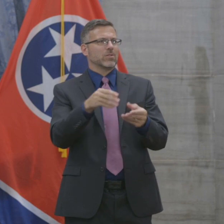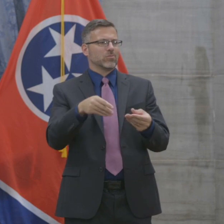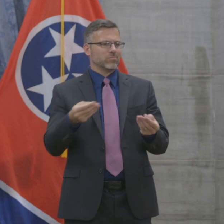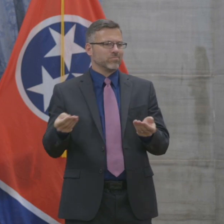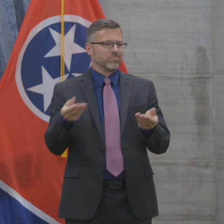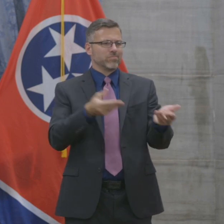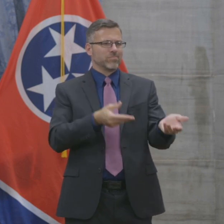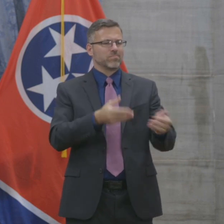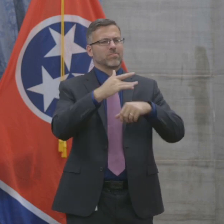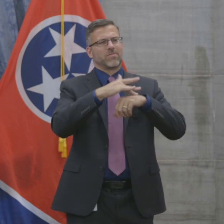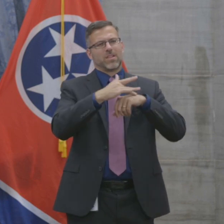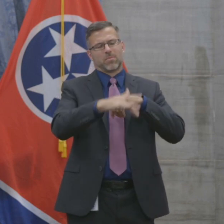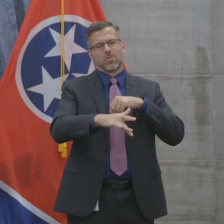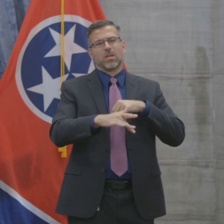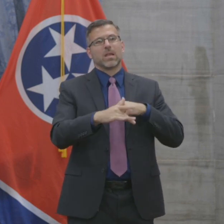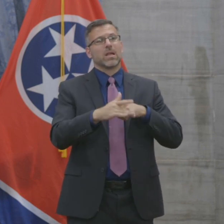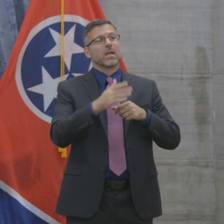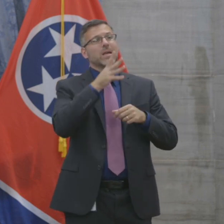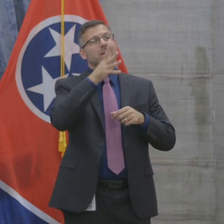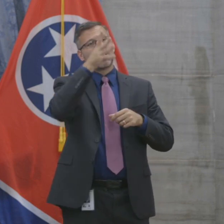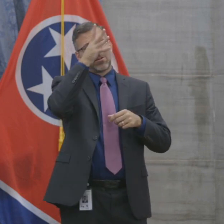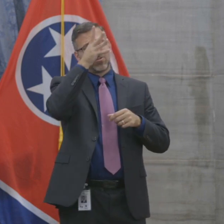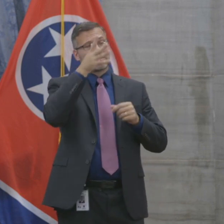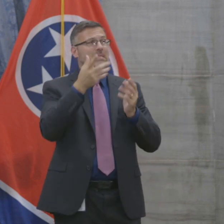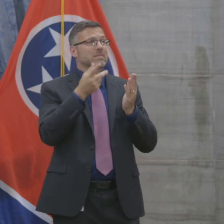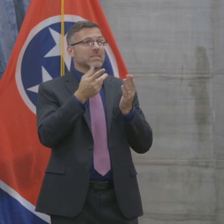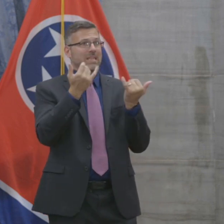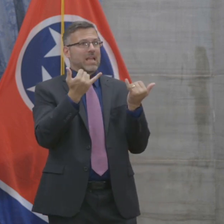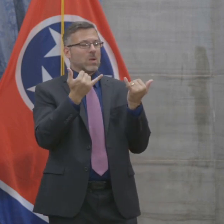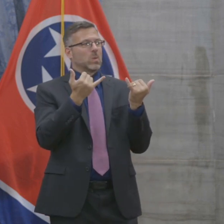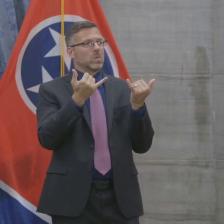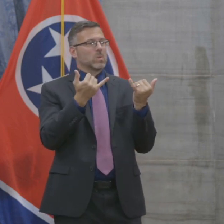and additional skills that will ultimately lead to a career. So